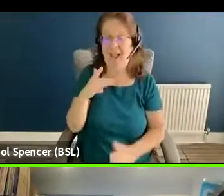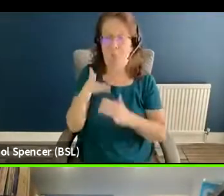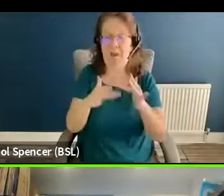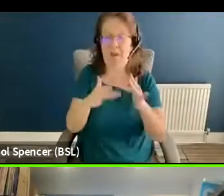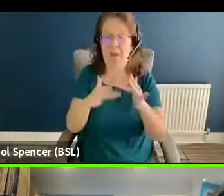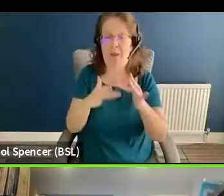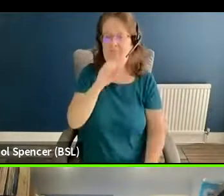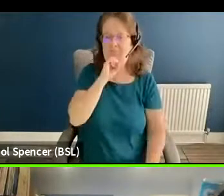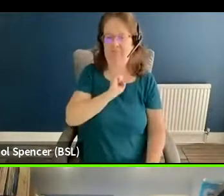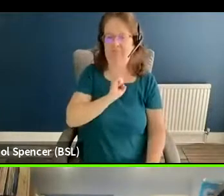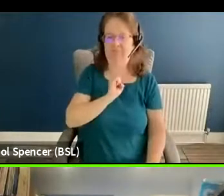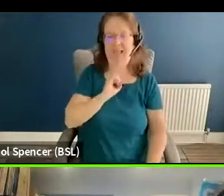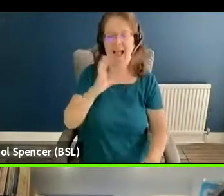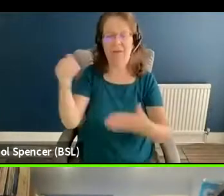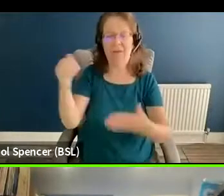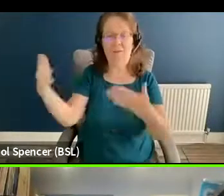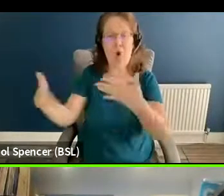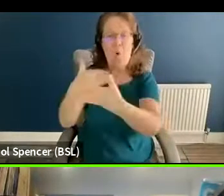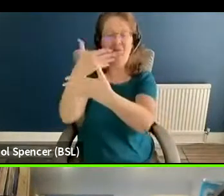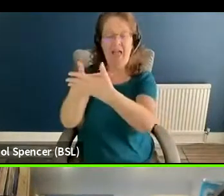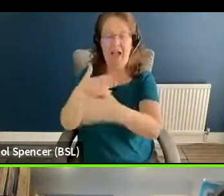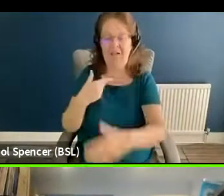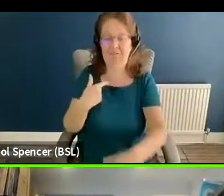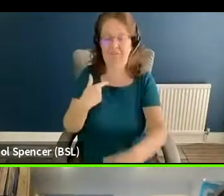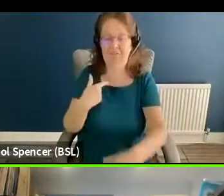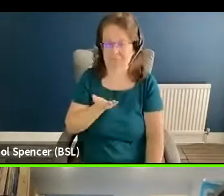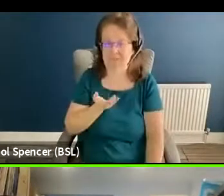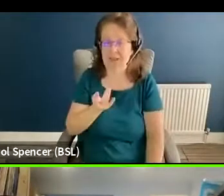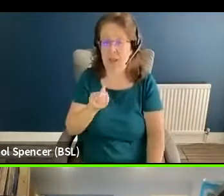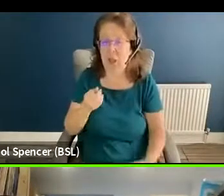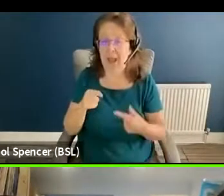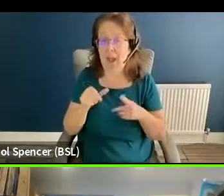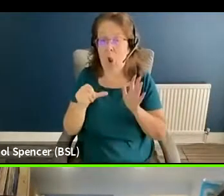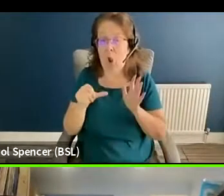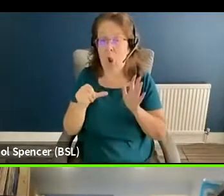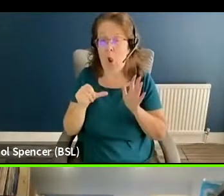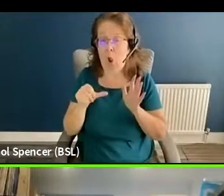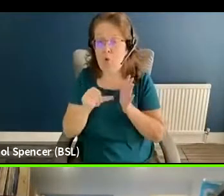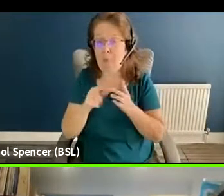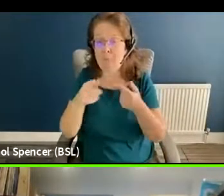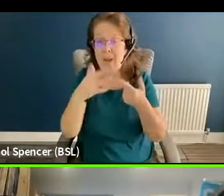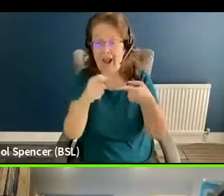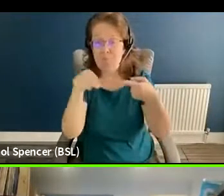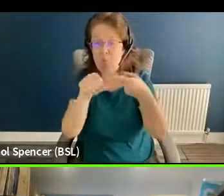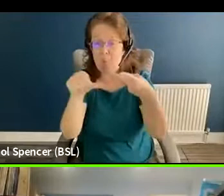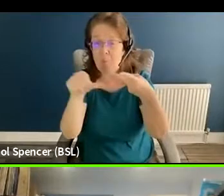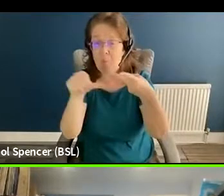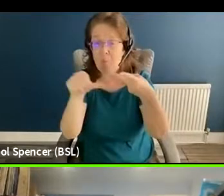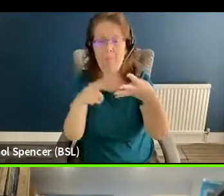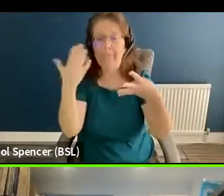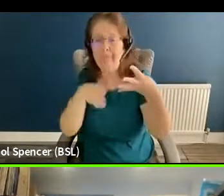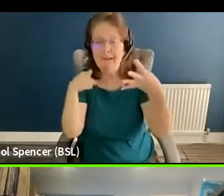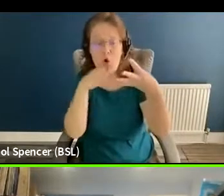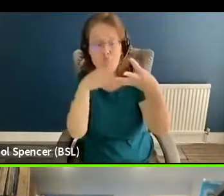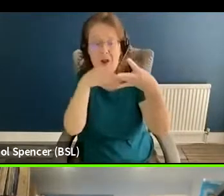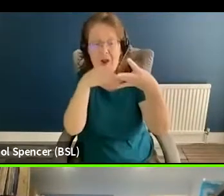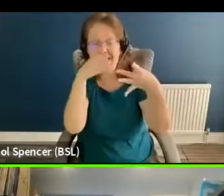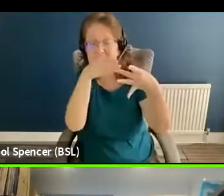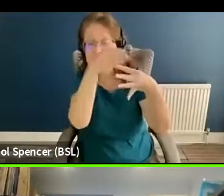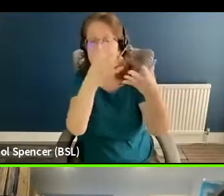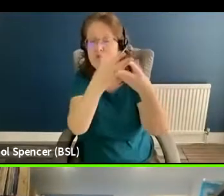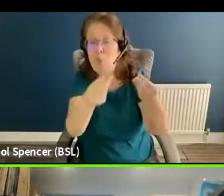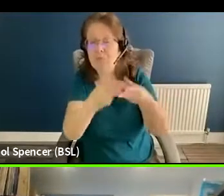and it didn't address any of the things that were wrong with the website. And and in fact, the